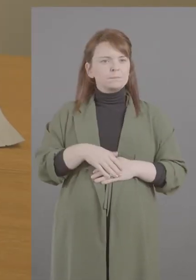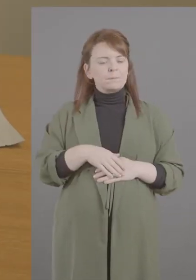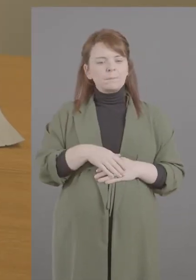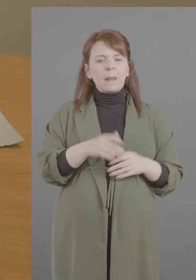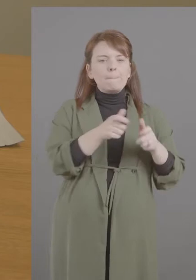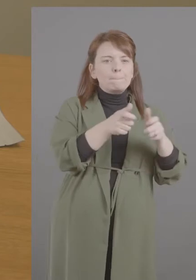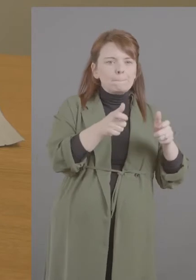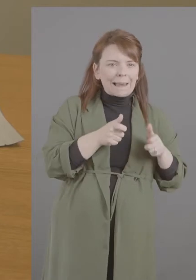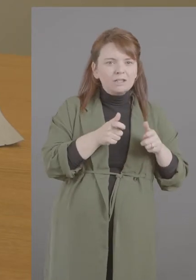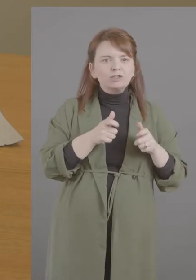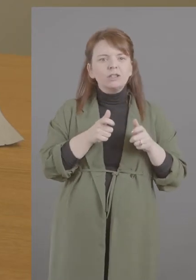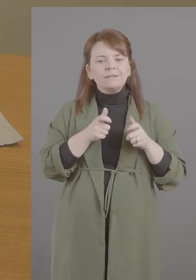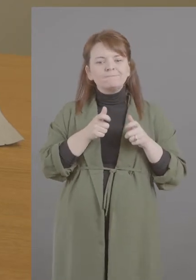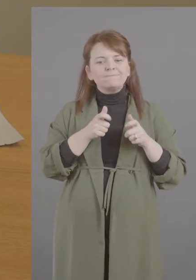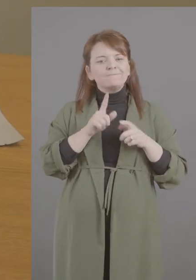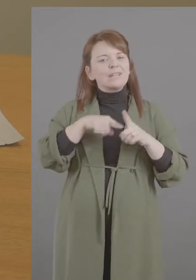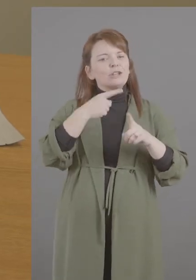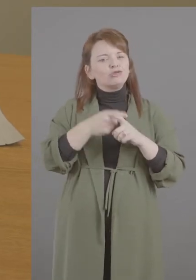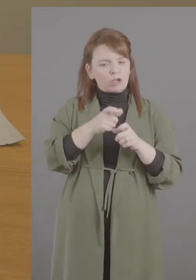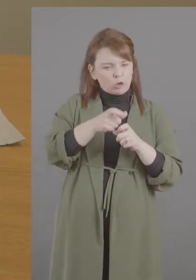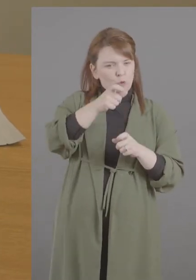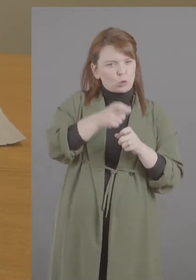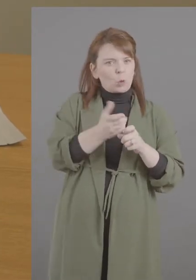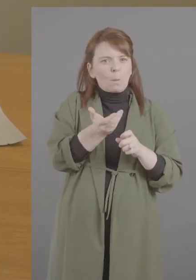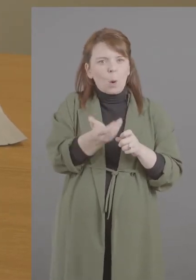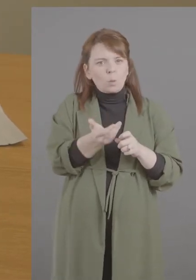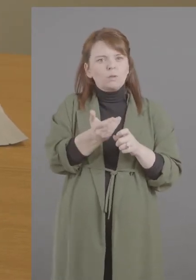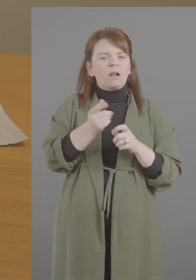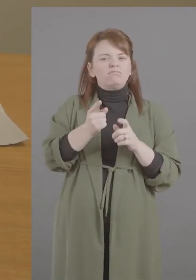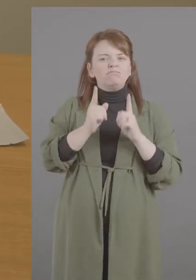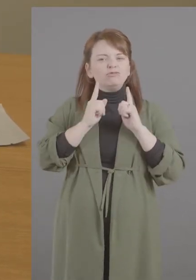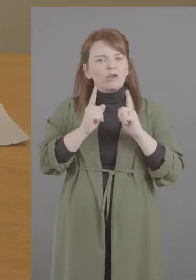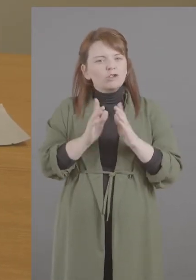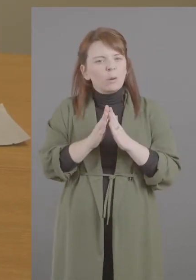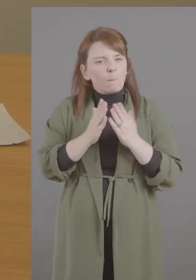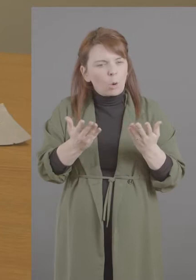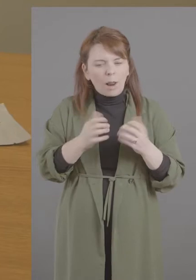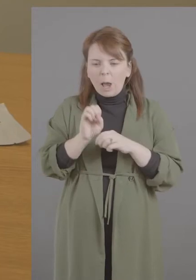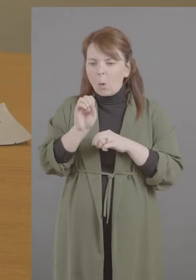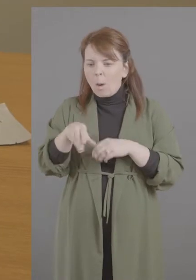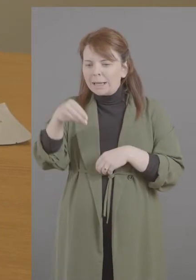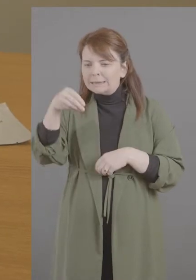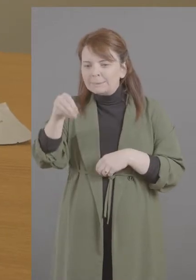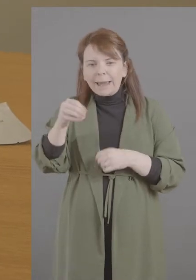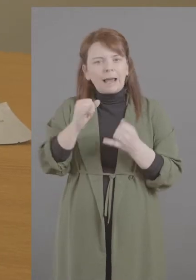The NHS test and trace self-test kit contains: packaging, extraction tube holder, instruction